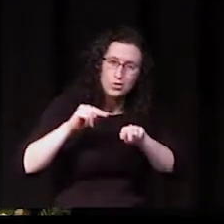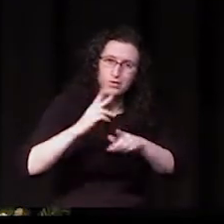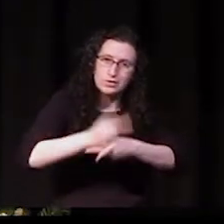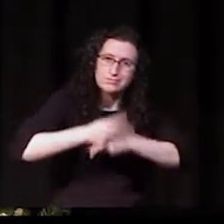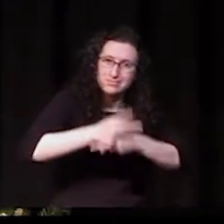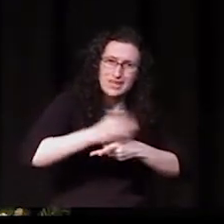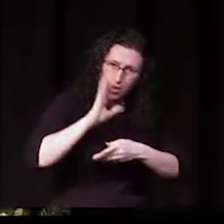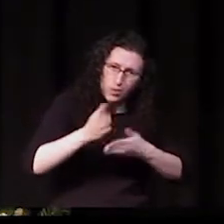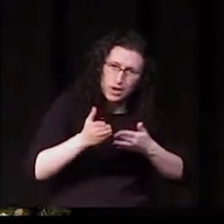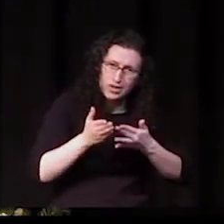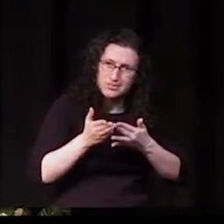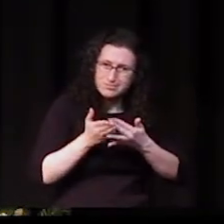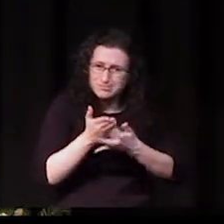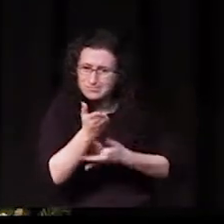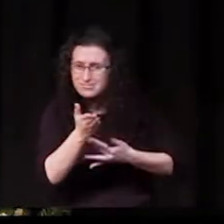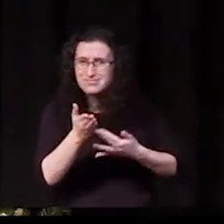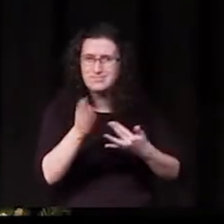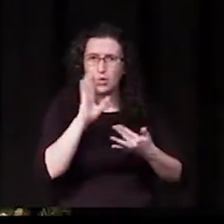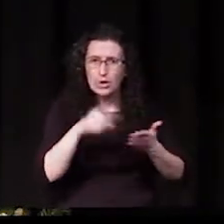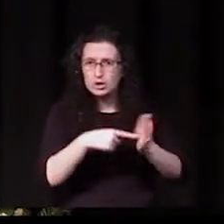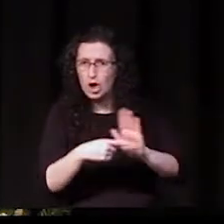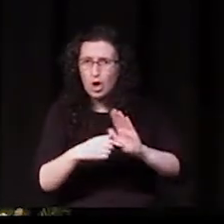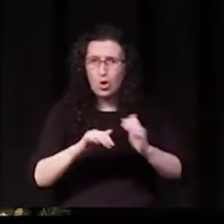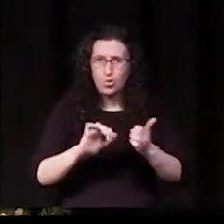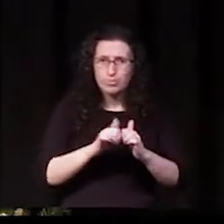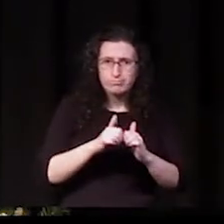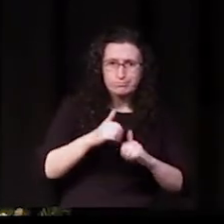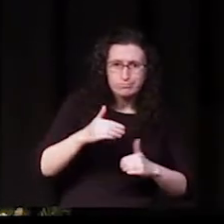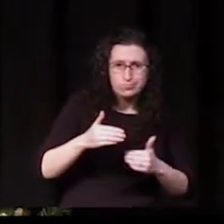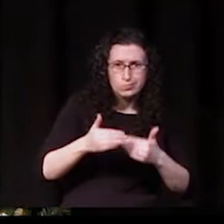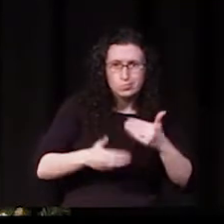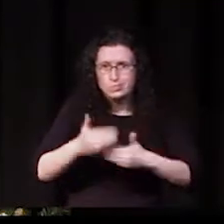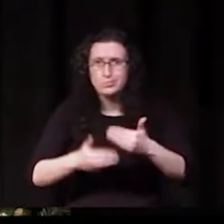And we're just scratching the surface; there are so many promises of God in Scripture.